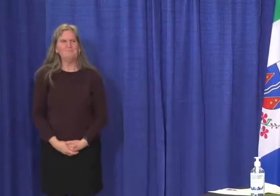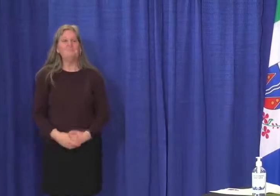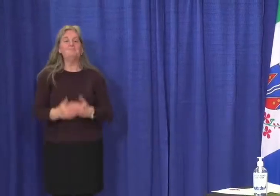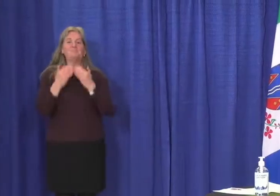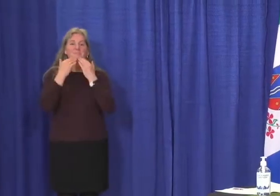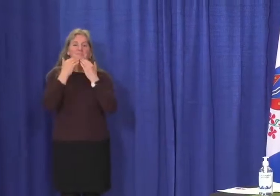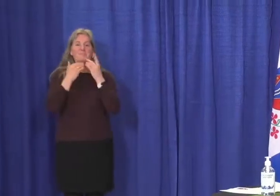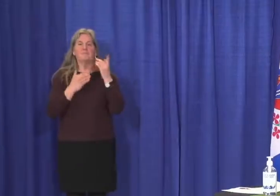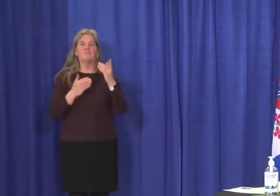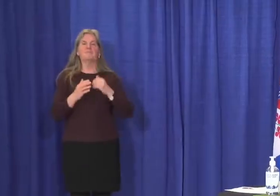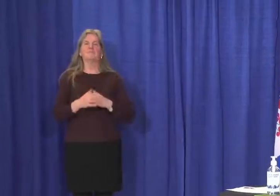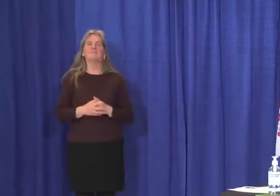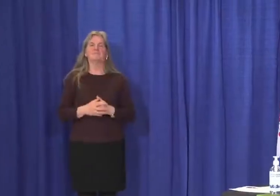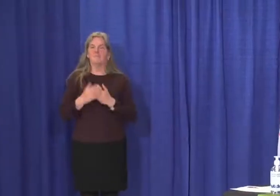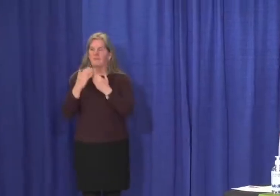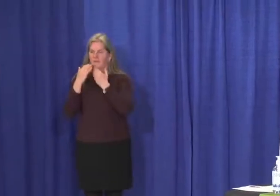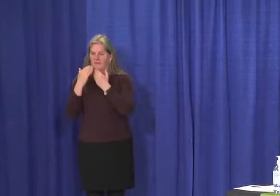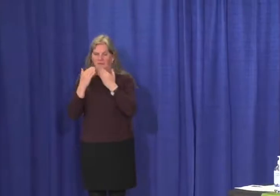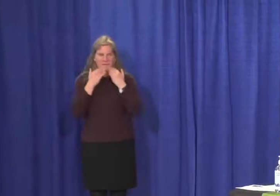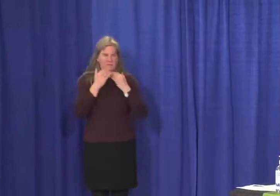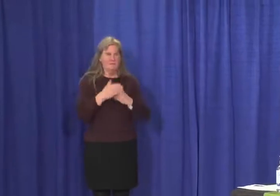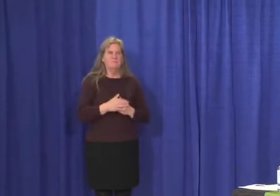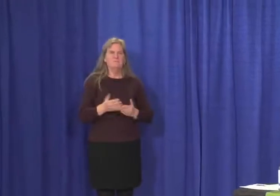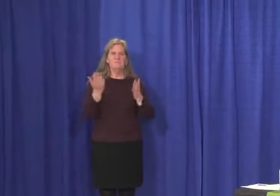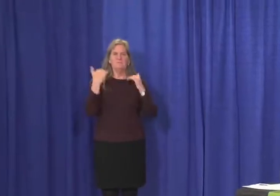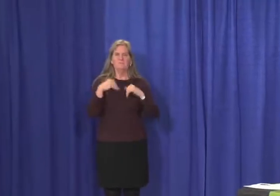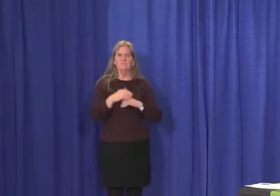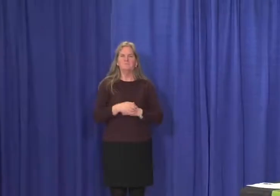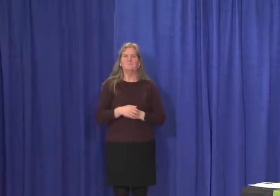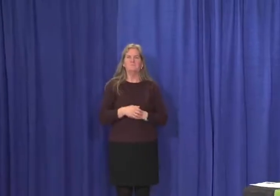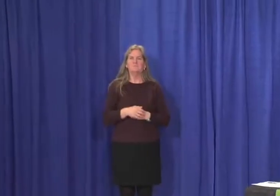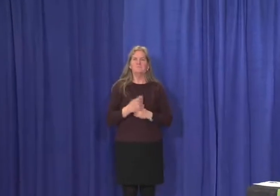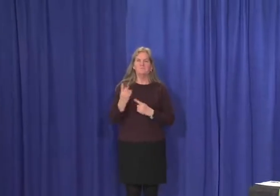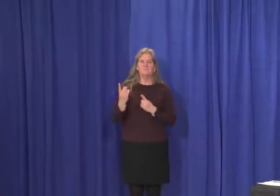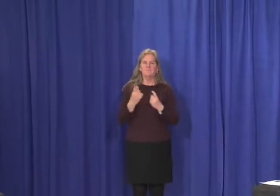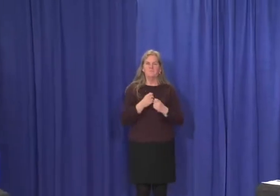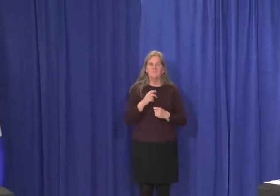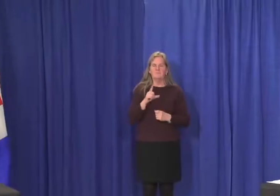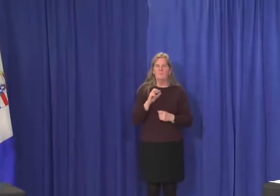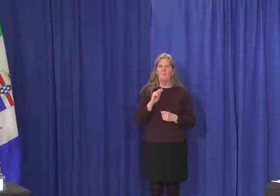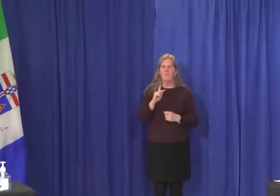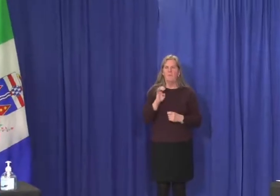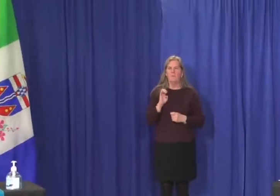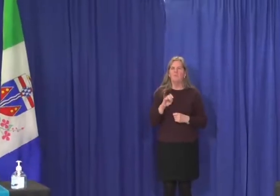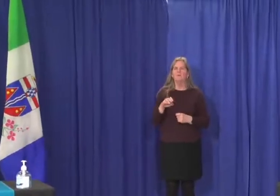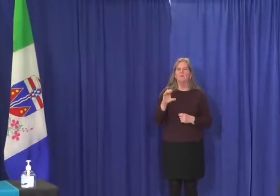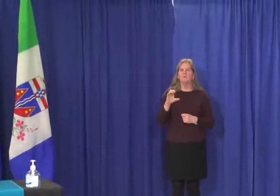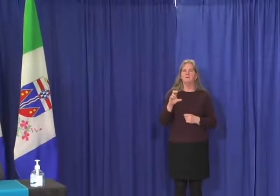Pat: Thank you premier silver, thank you Doctor Hanley. Will move to the phone lines and